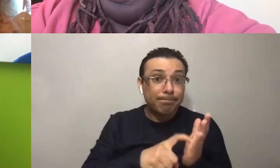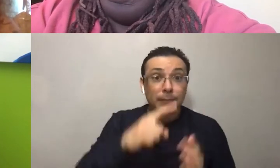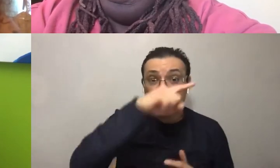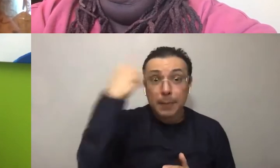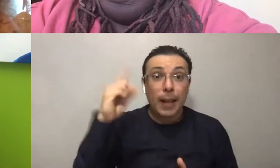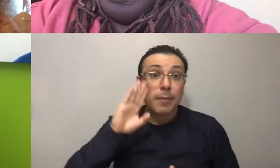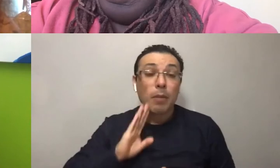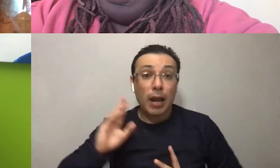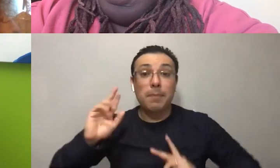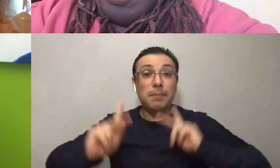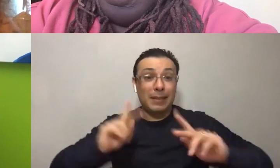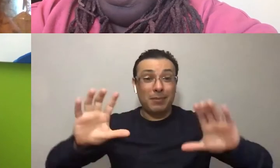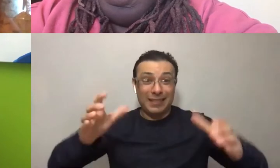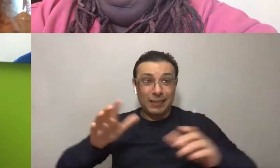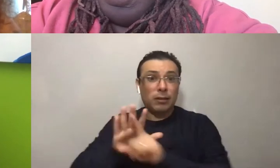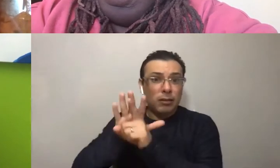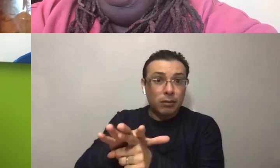and people with disabilities who are experiencing it, as well.